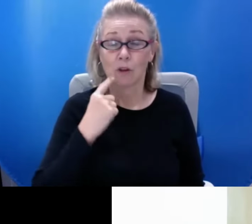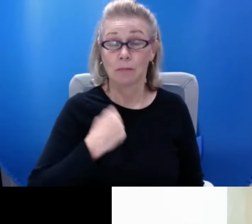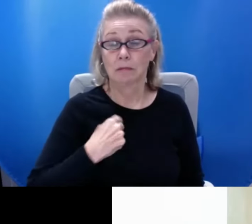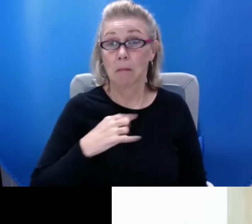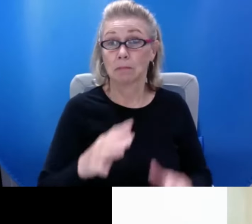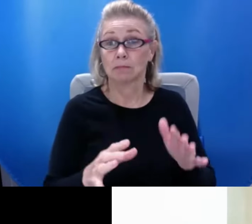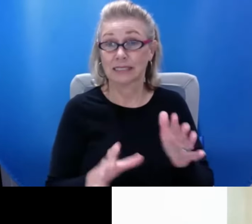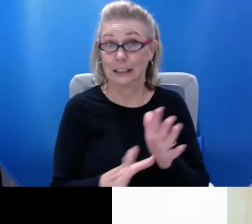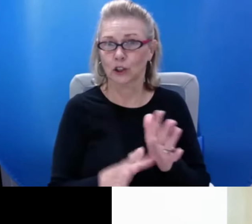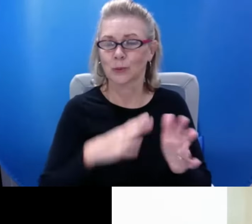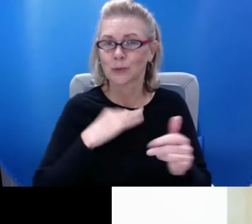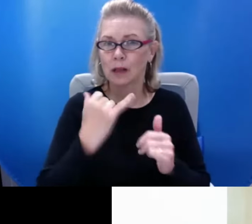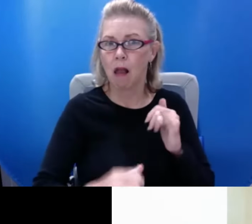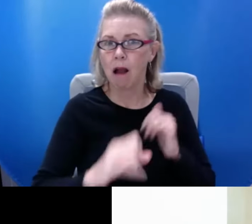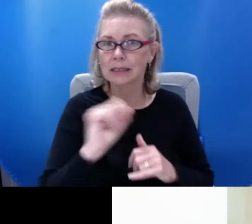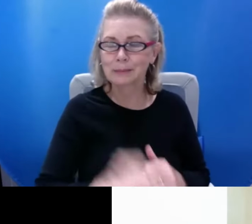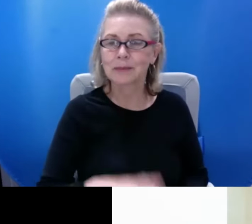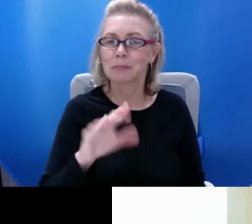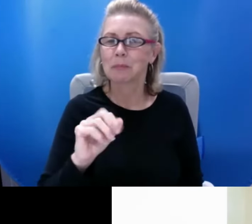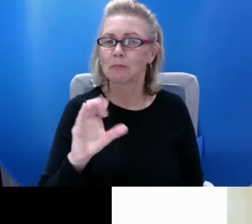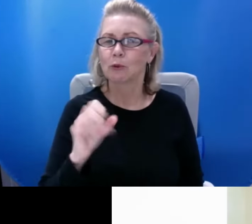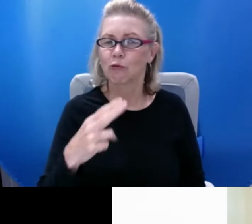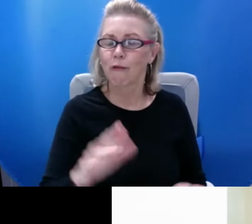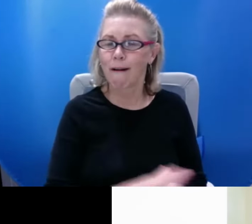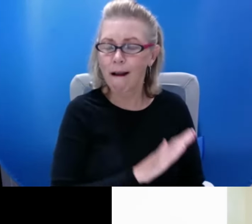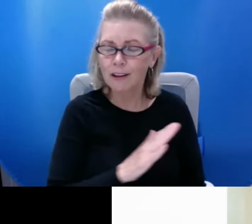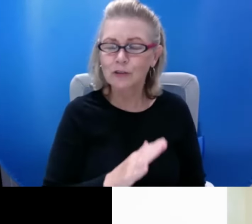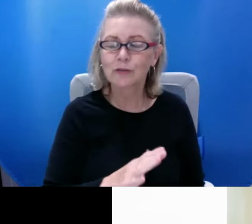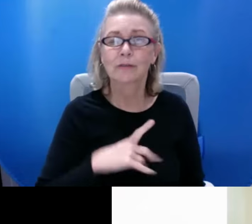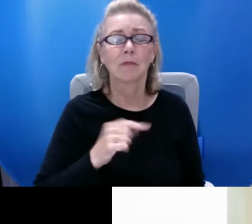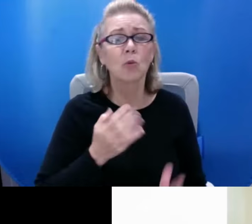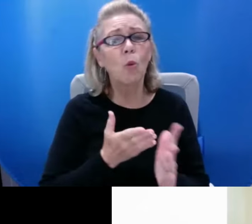last semester at Baruch College and even going through the entire process there's always gaps